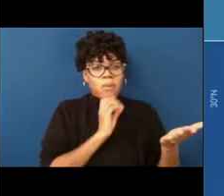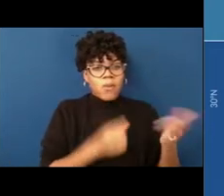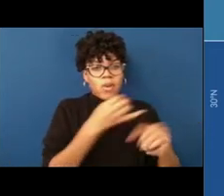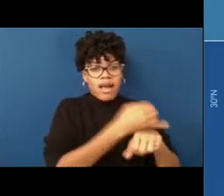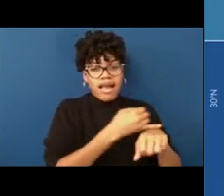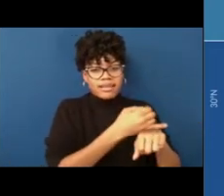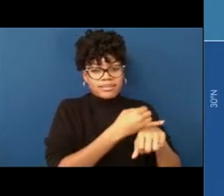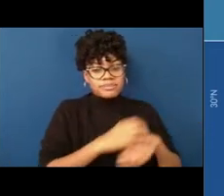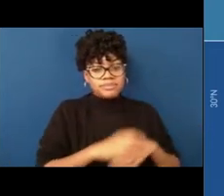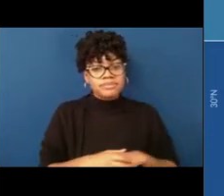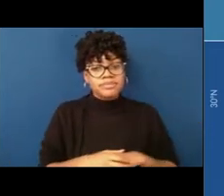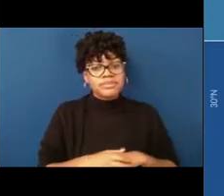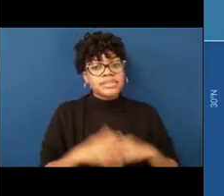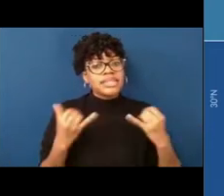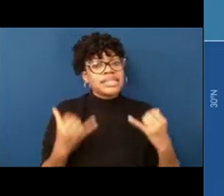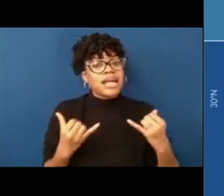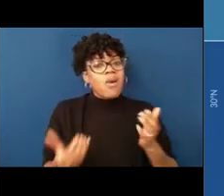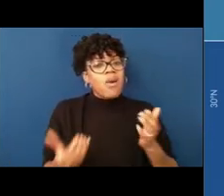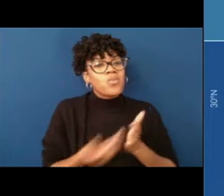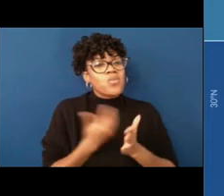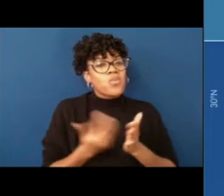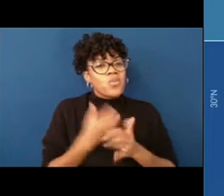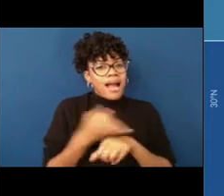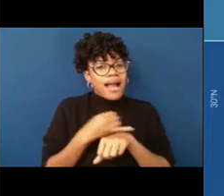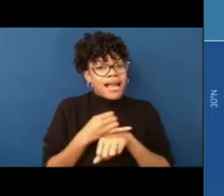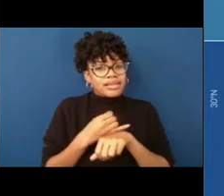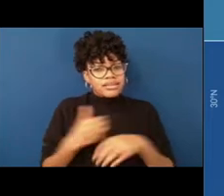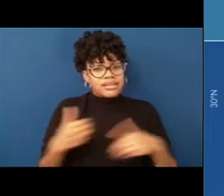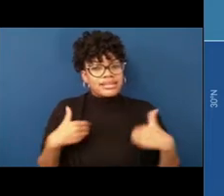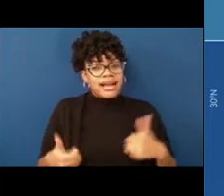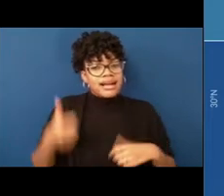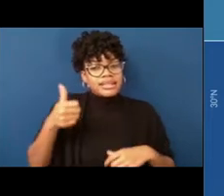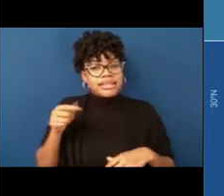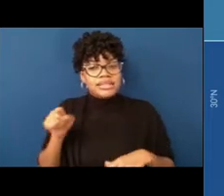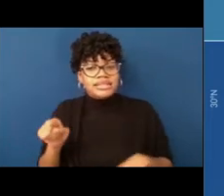was born about 28 million years ago on the same hotspot